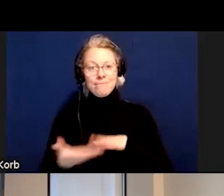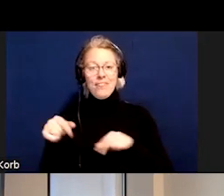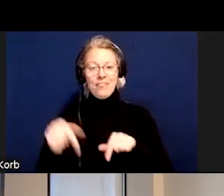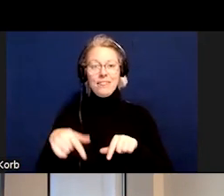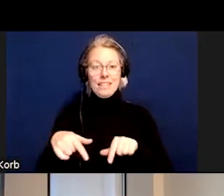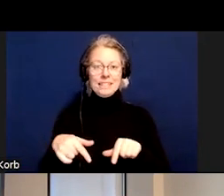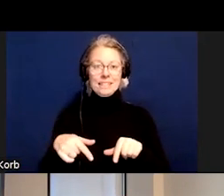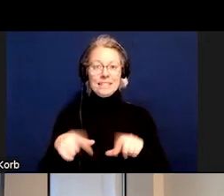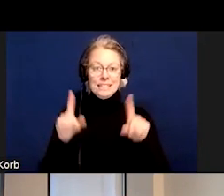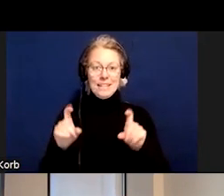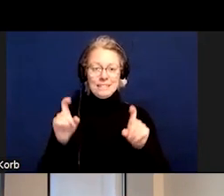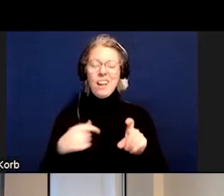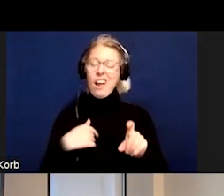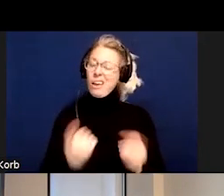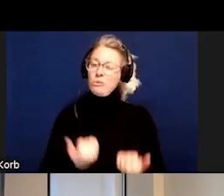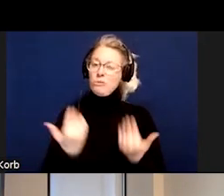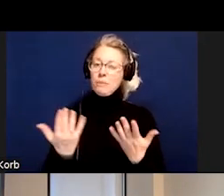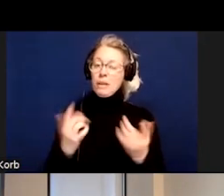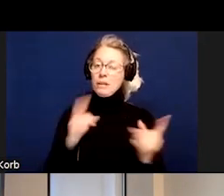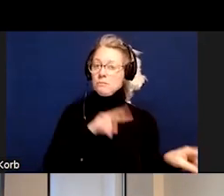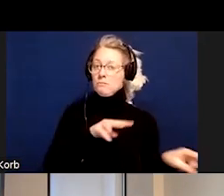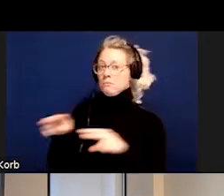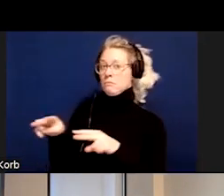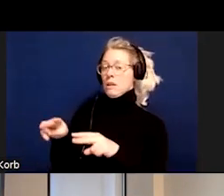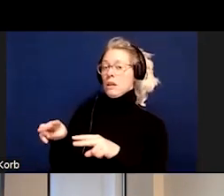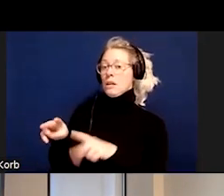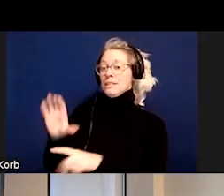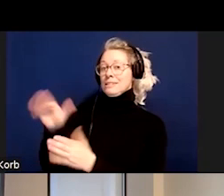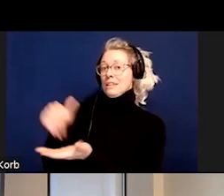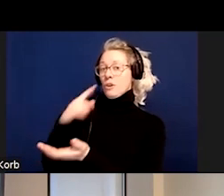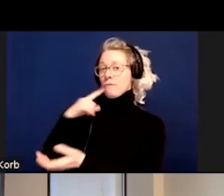to the Centre for Sustainable Practice in the Arts website to learn more about this